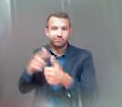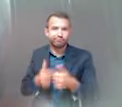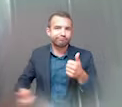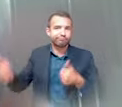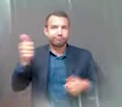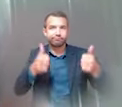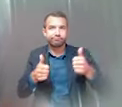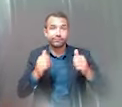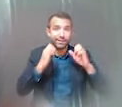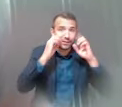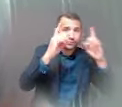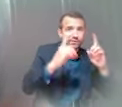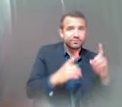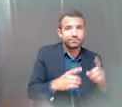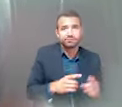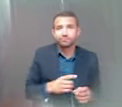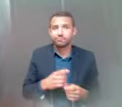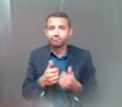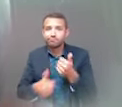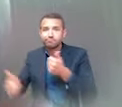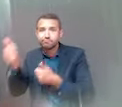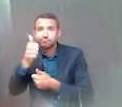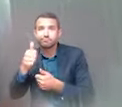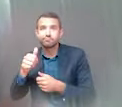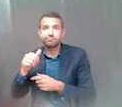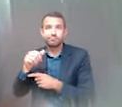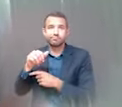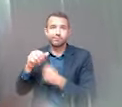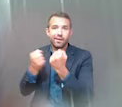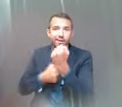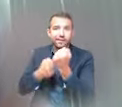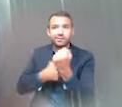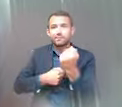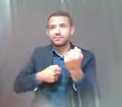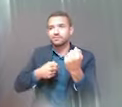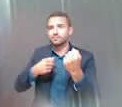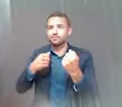educators, activists, and artists. We're taking your comments and questions in the chat below,